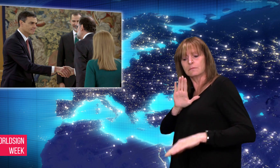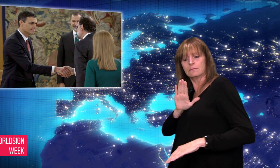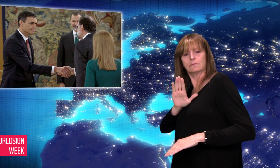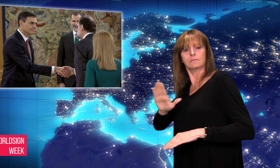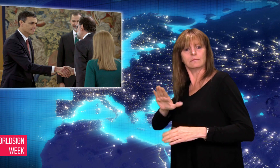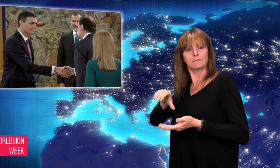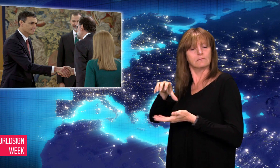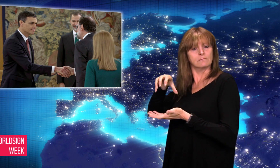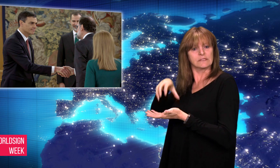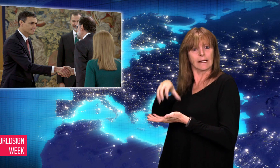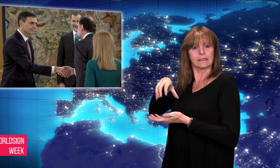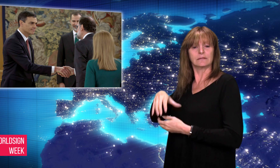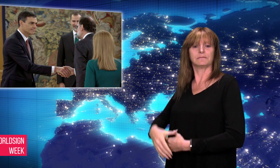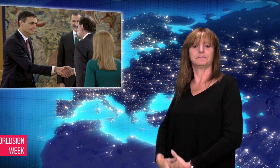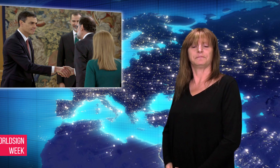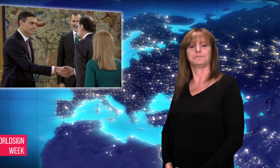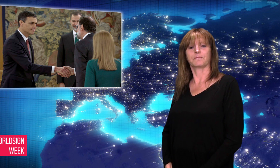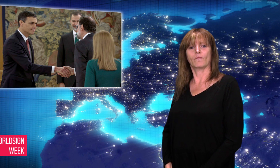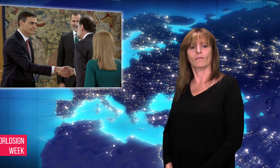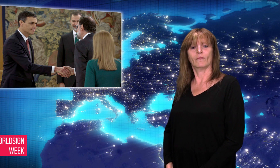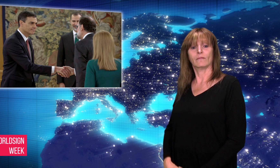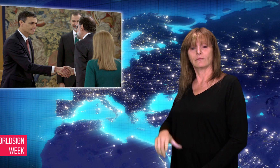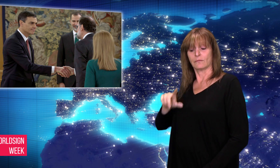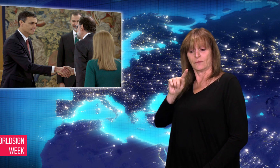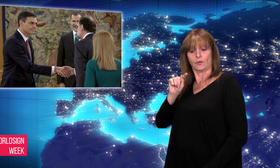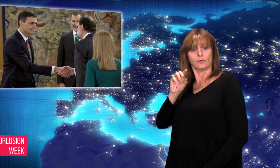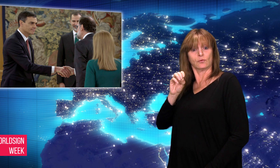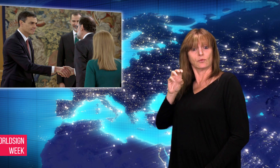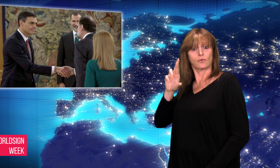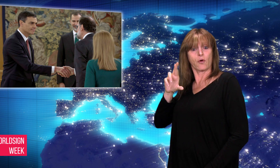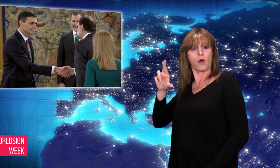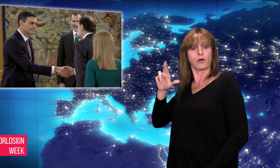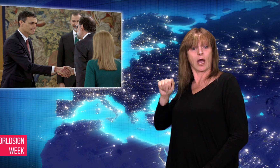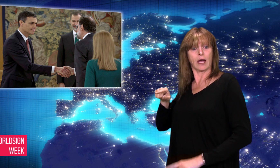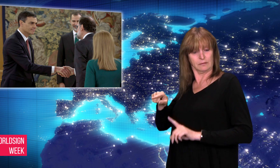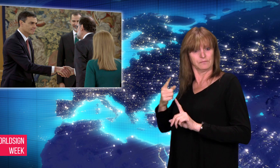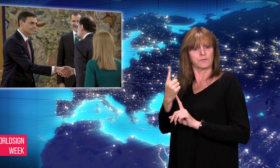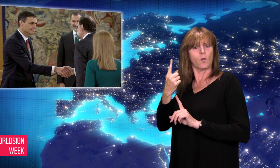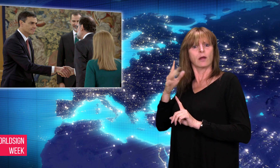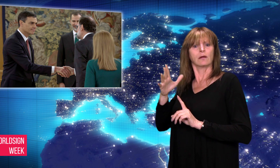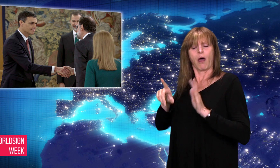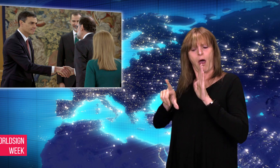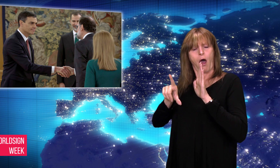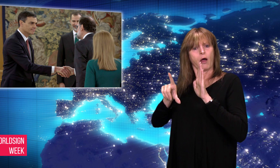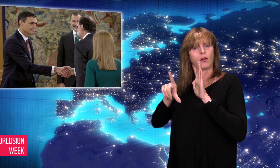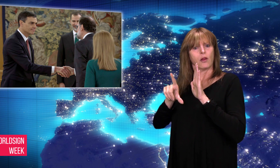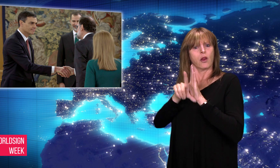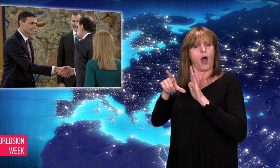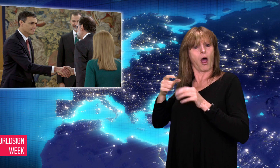said “any solutions for Catalonia